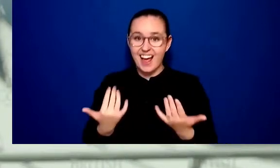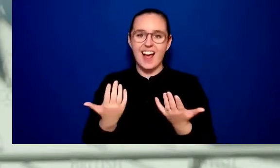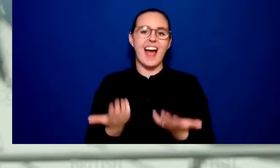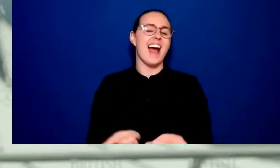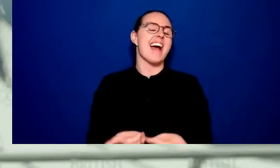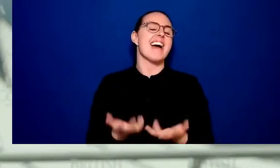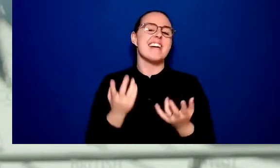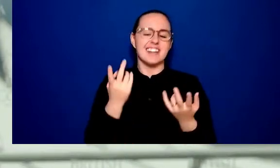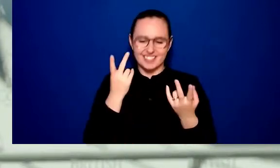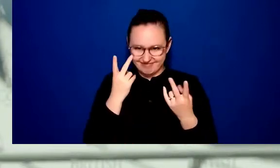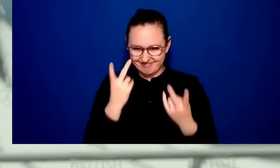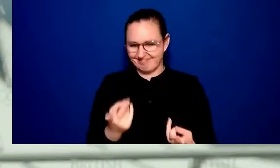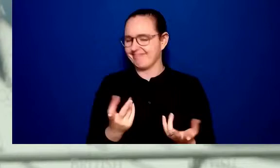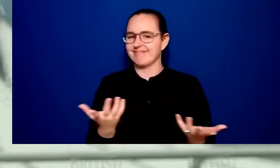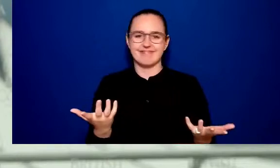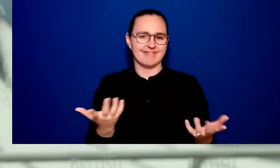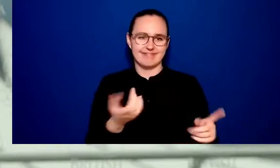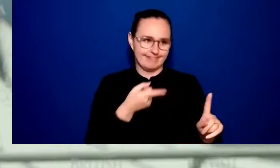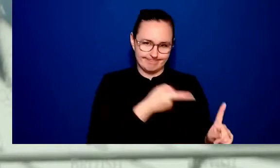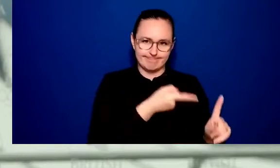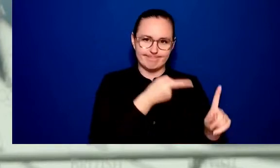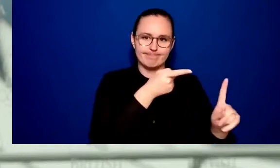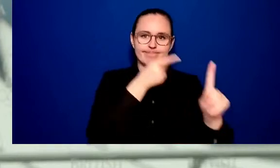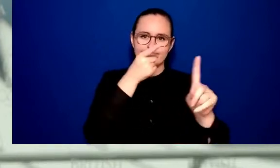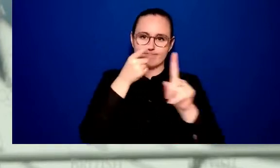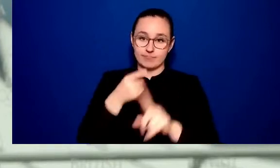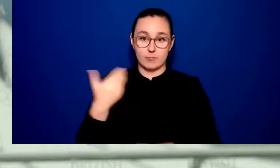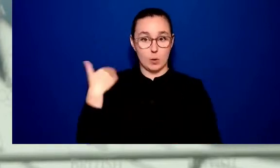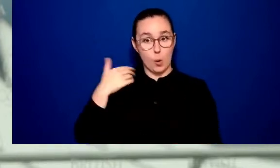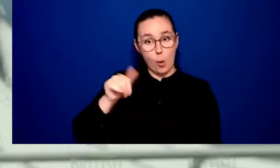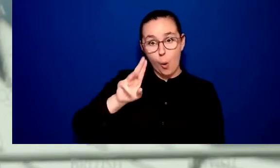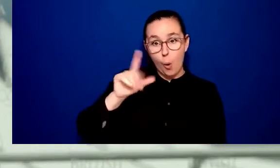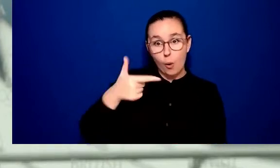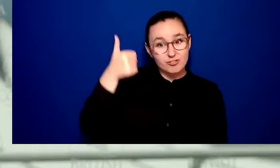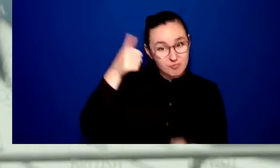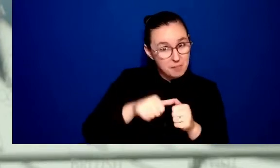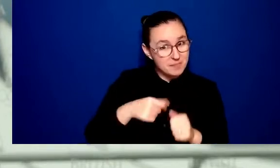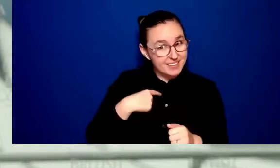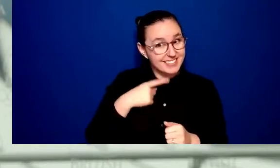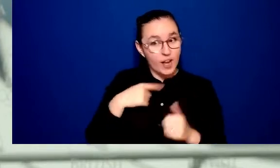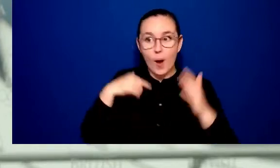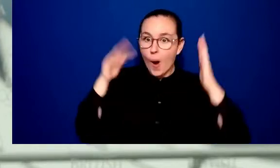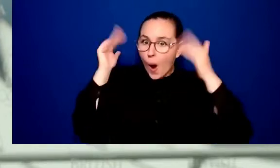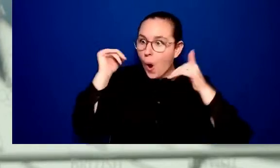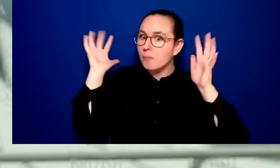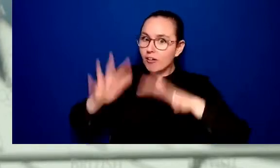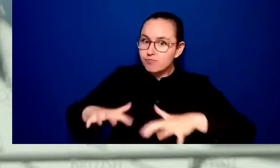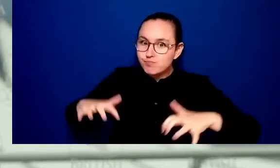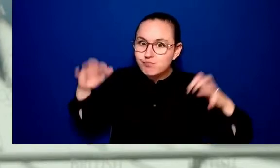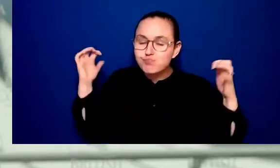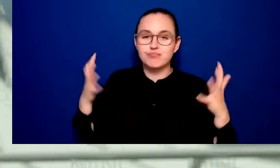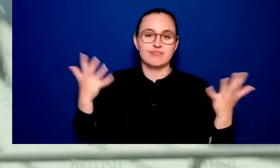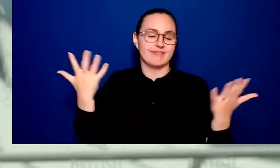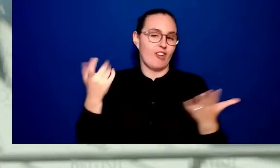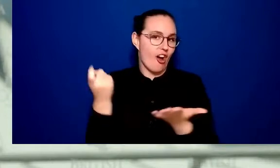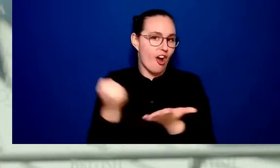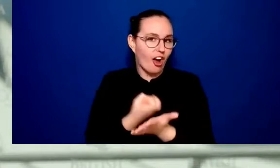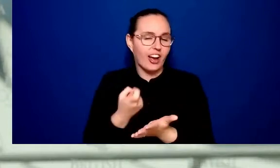full arena for the next game or for her concert. For the symphony, I think in many